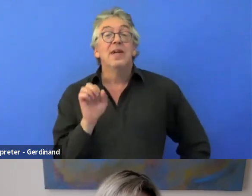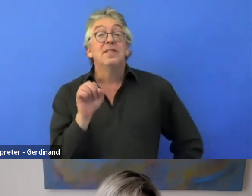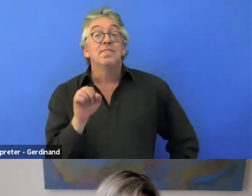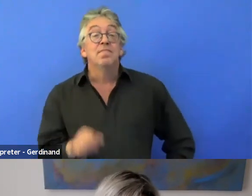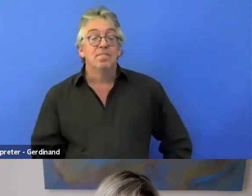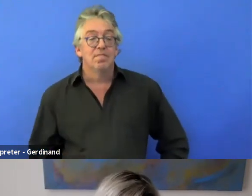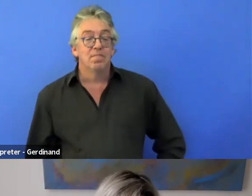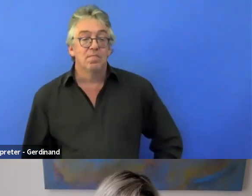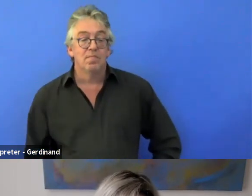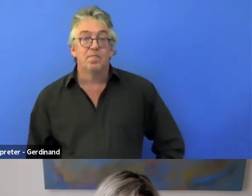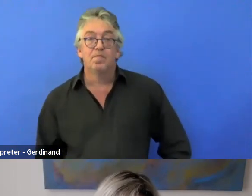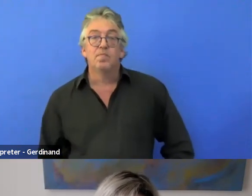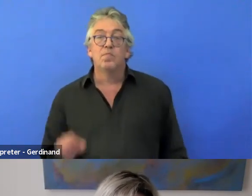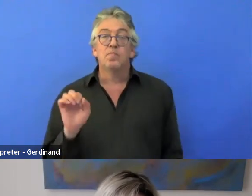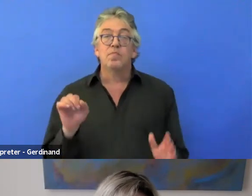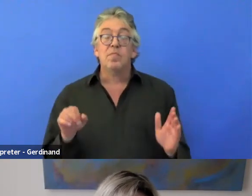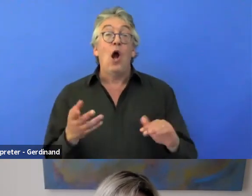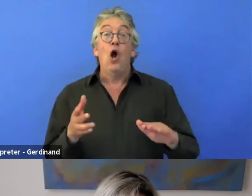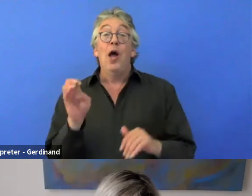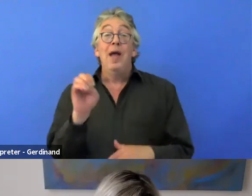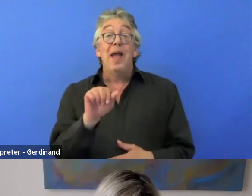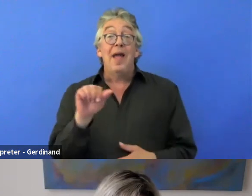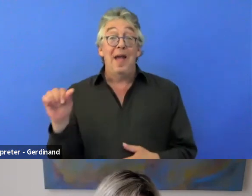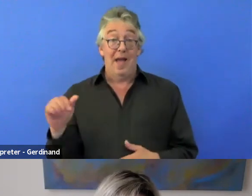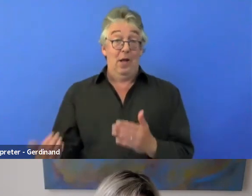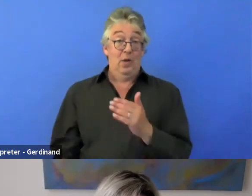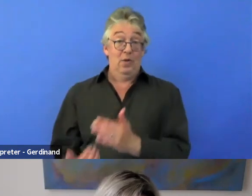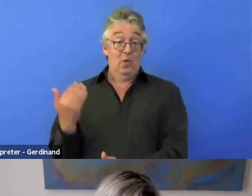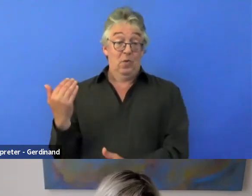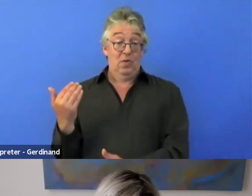The Accessibility Act is containing specific requirements in the annexes